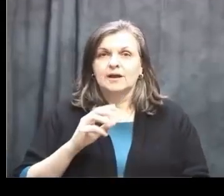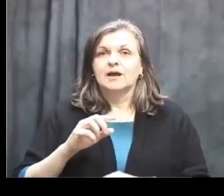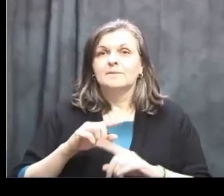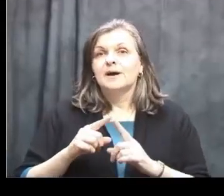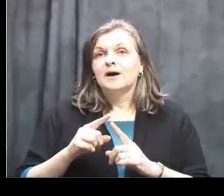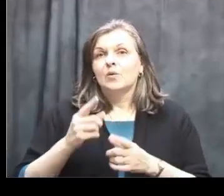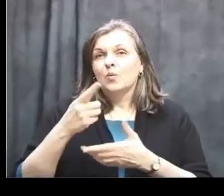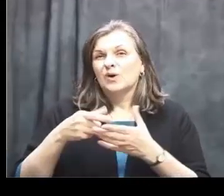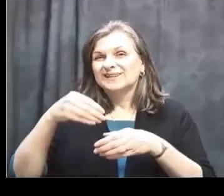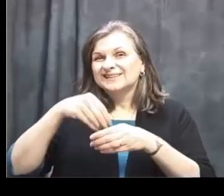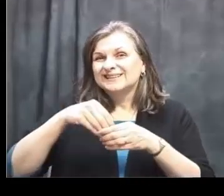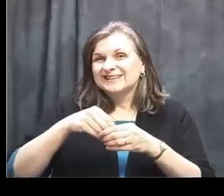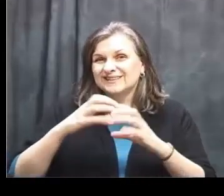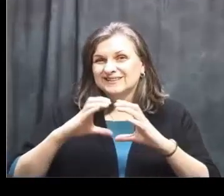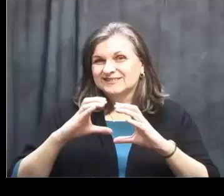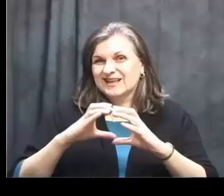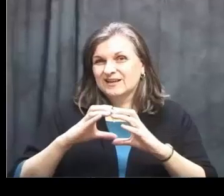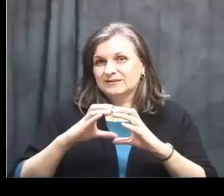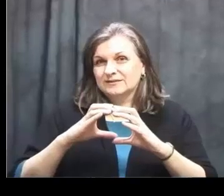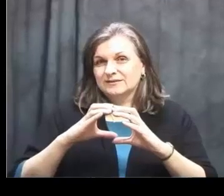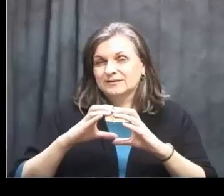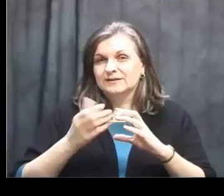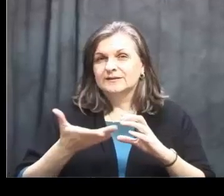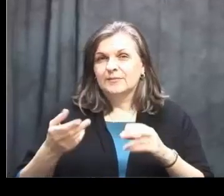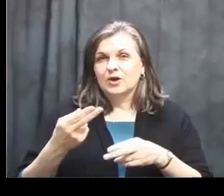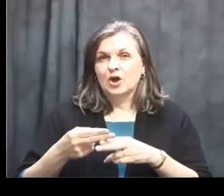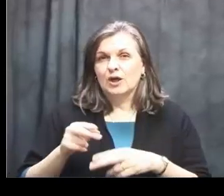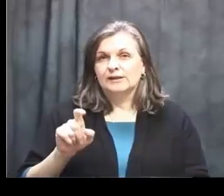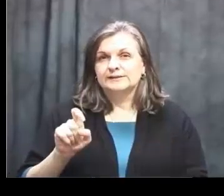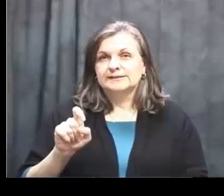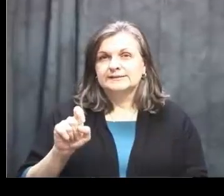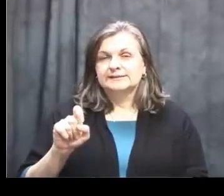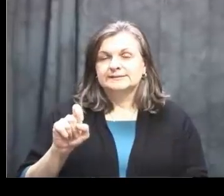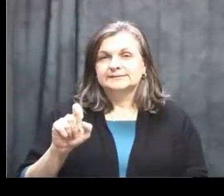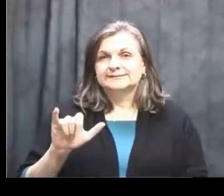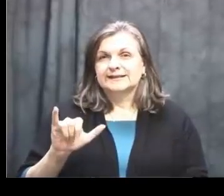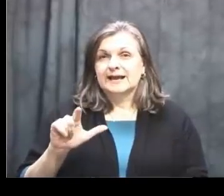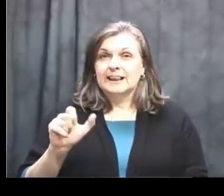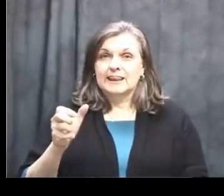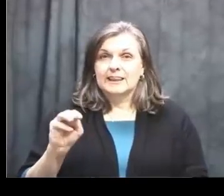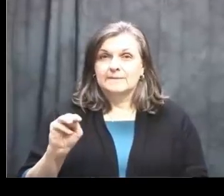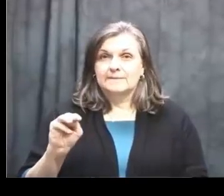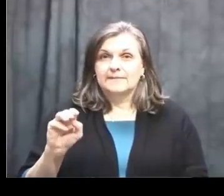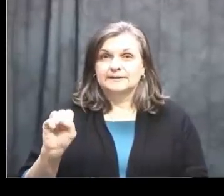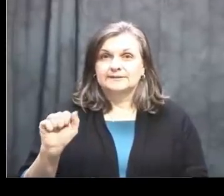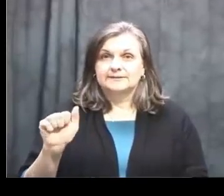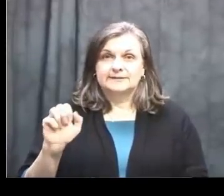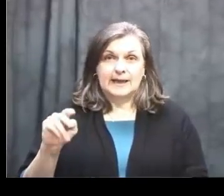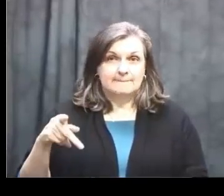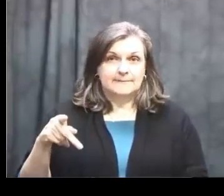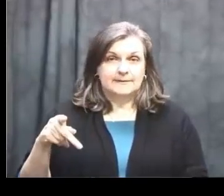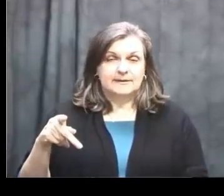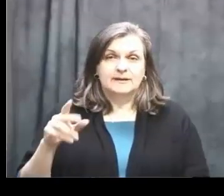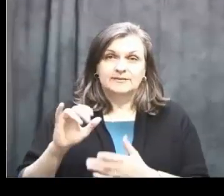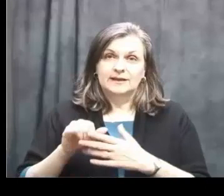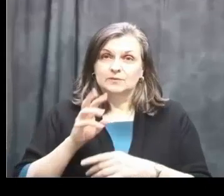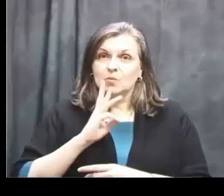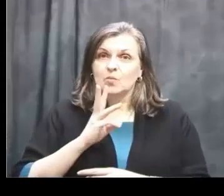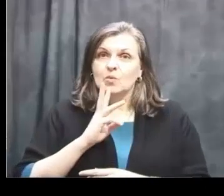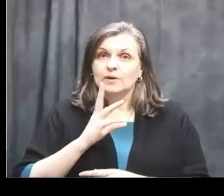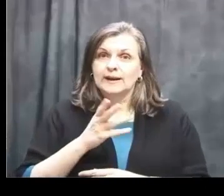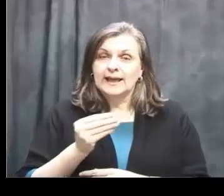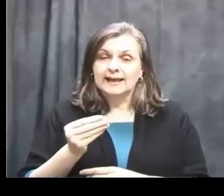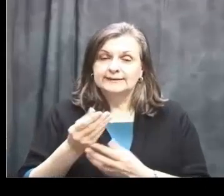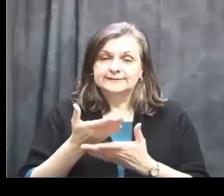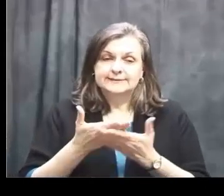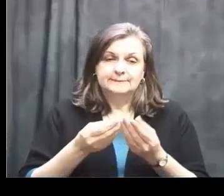that substances actually found inside this xylem is something refer to as xylem sap and this is gonna be water and